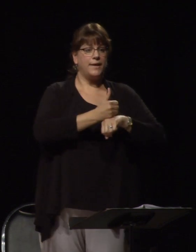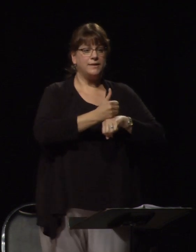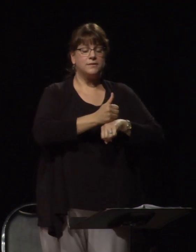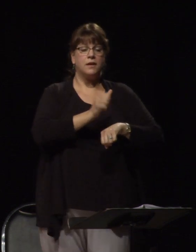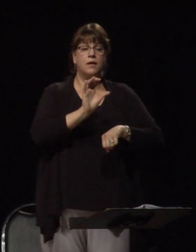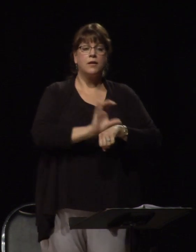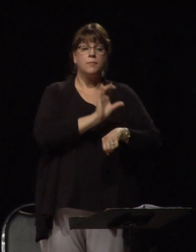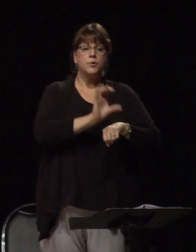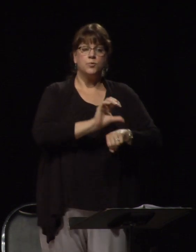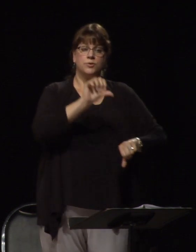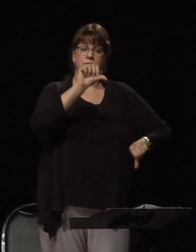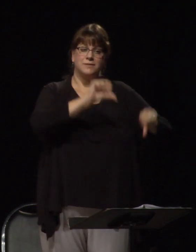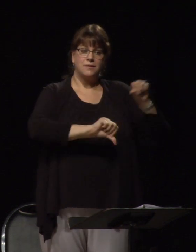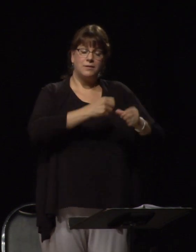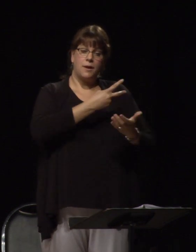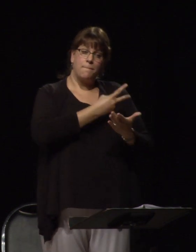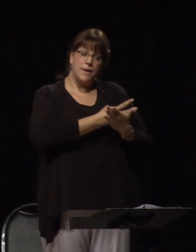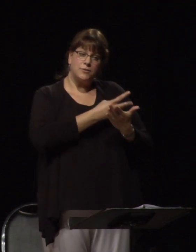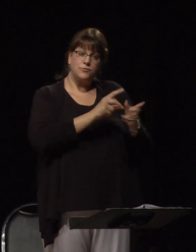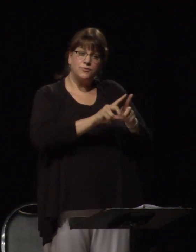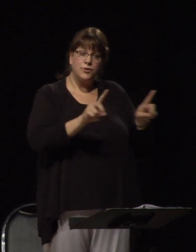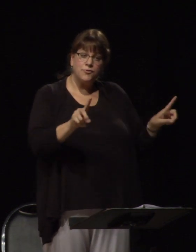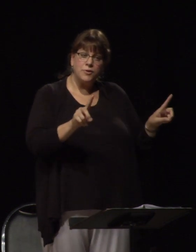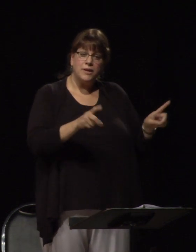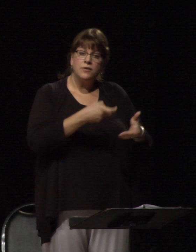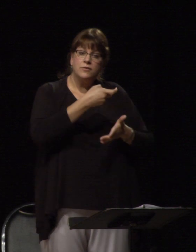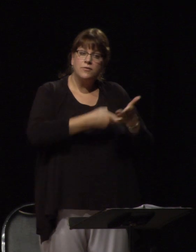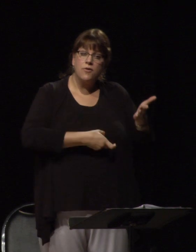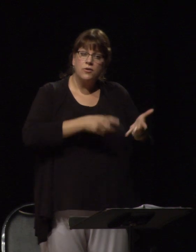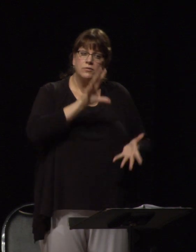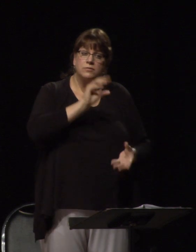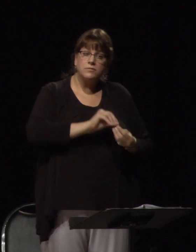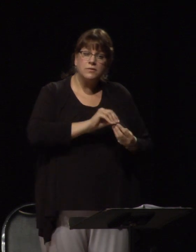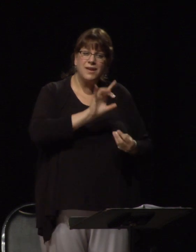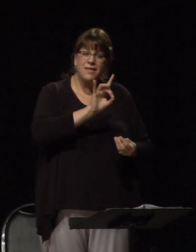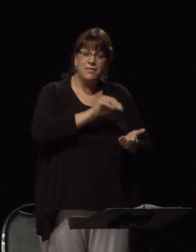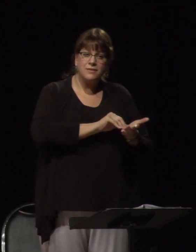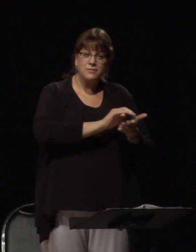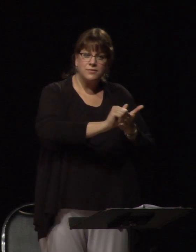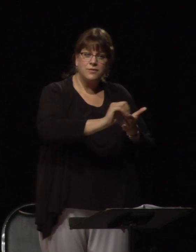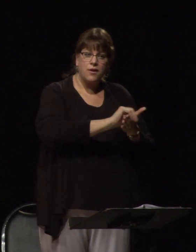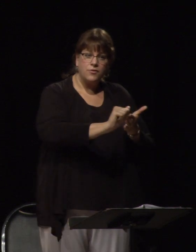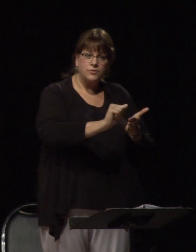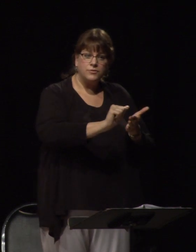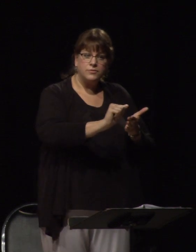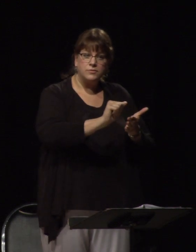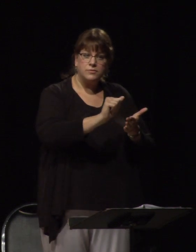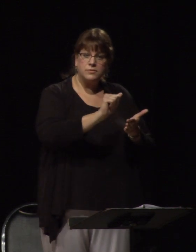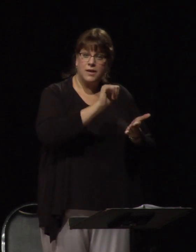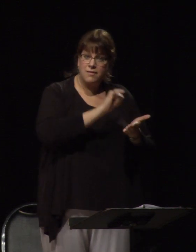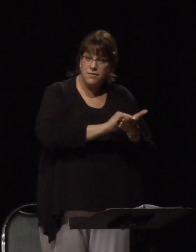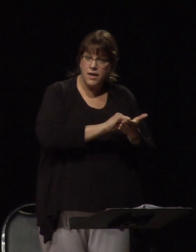TOTAL TUITION COST OF $8,000. WILL THIS BE THE NEW MODEL FOR HIGHER EDUCATION?